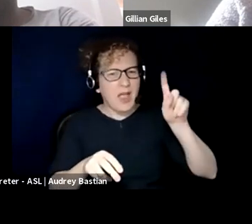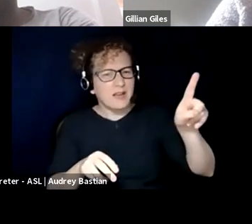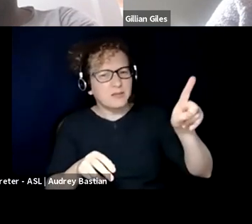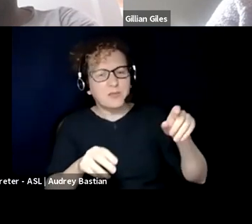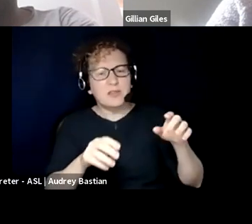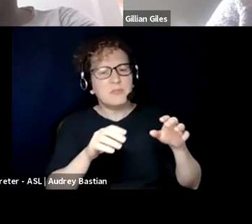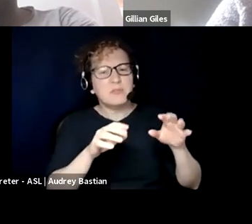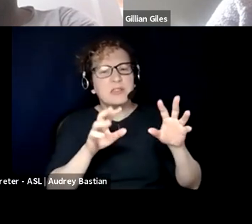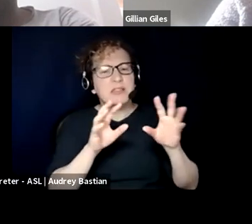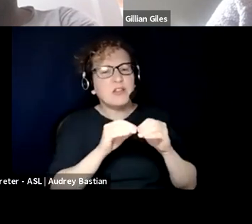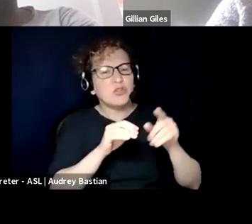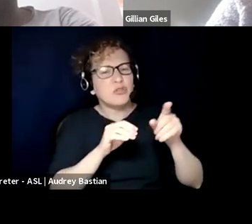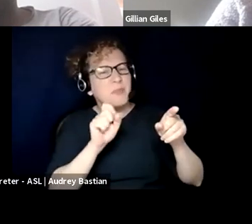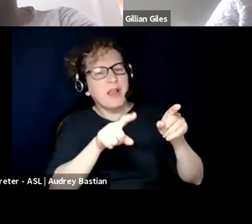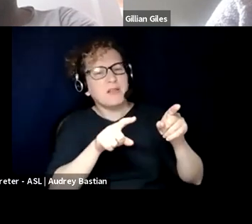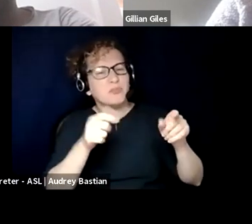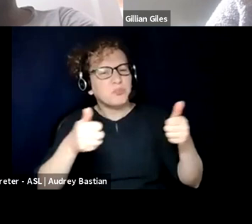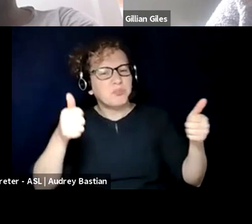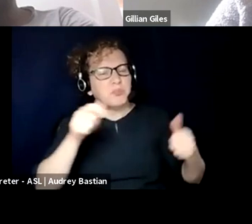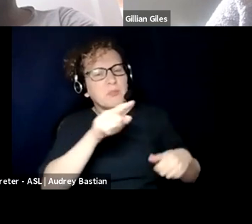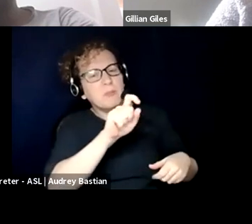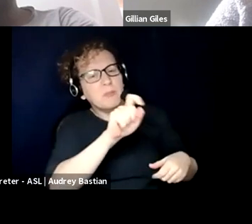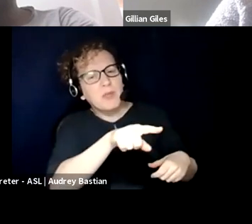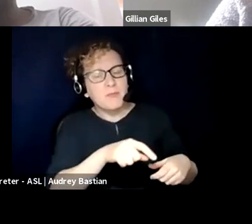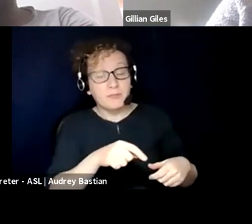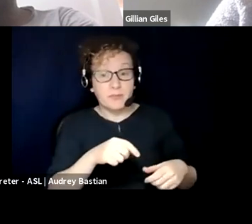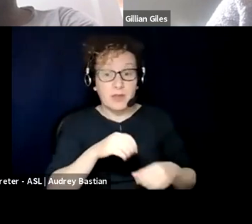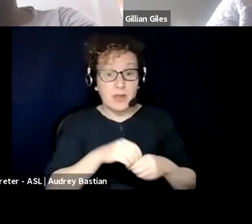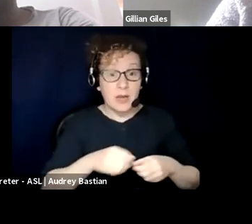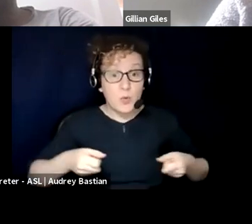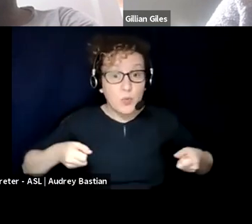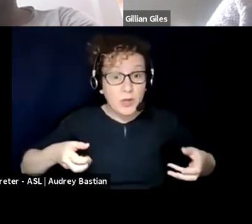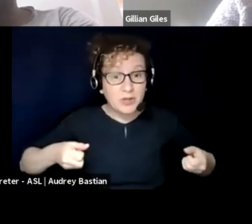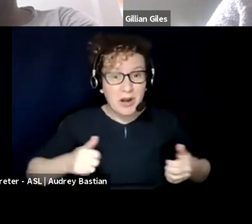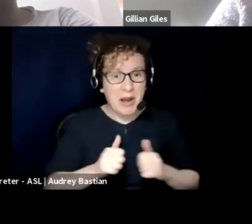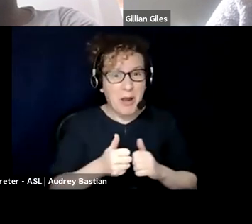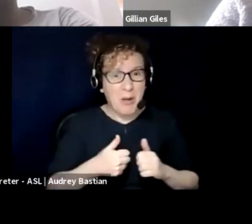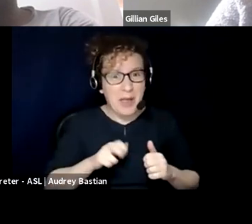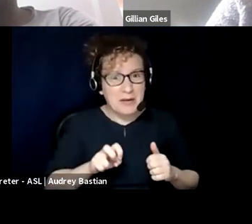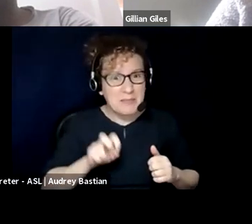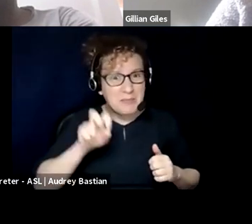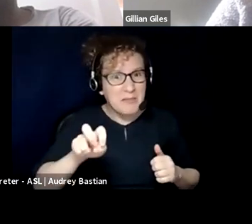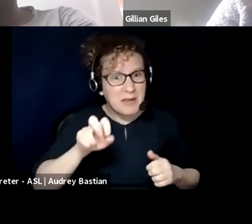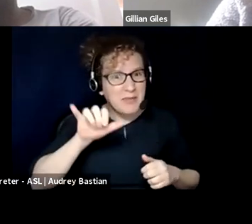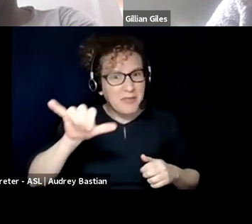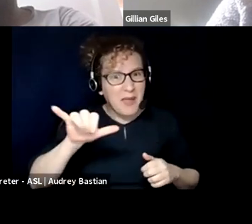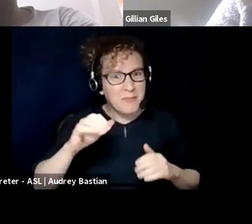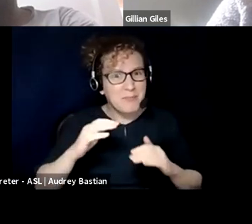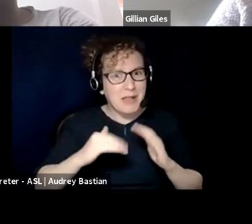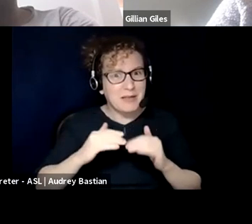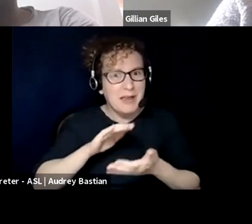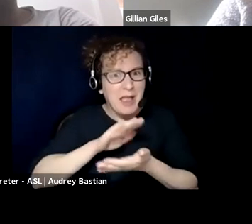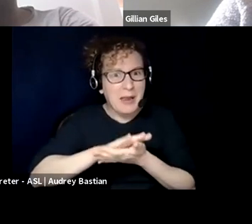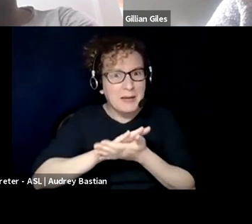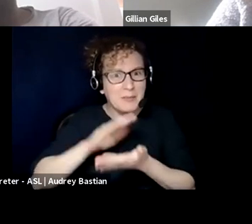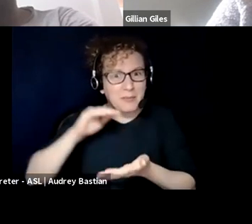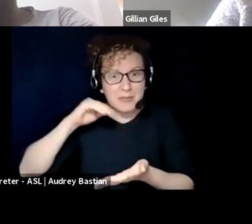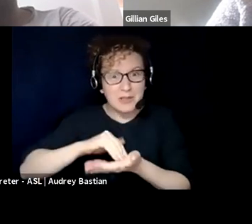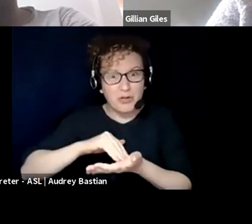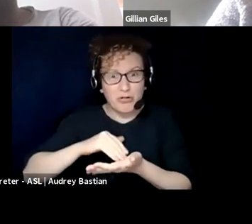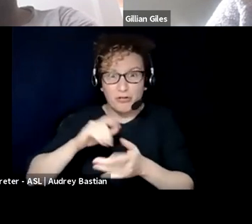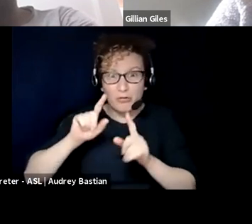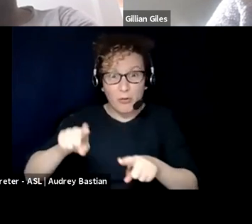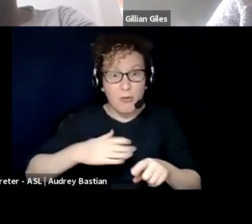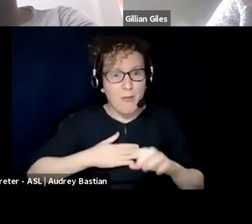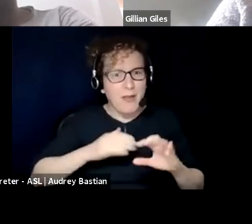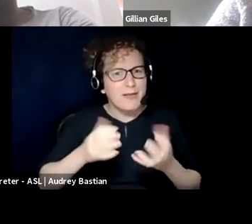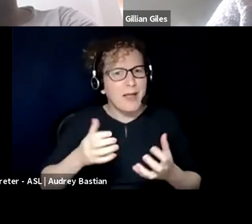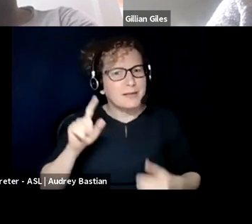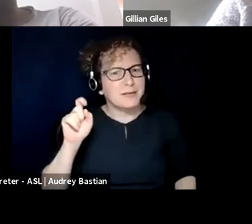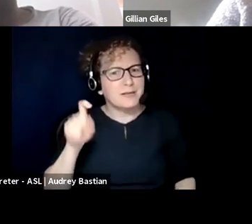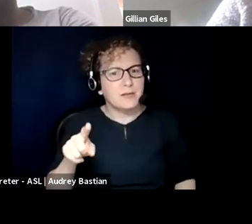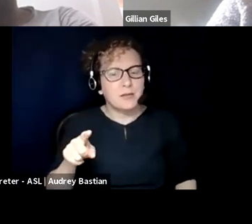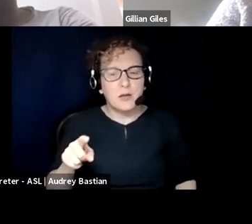together, was like well I am in a wheelchair like how I am I going to get into the academic center to attend my classes. And they are like oh, we don't know.